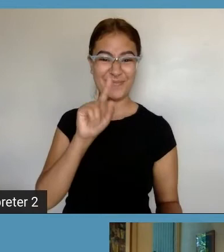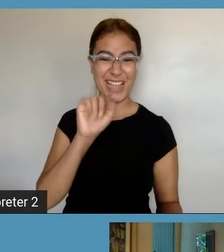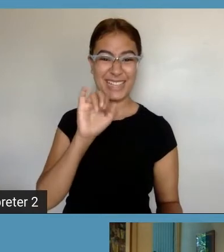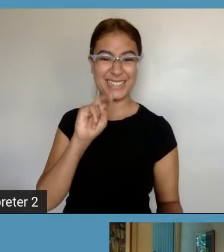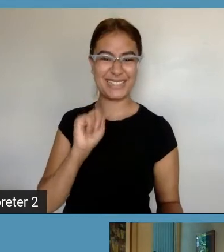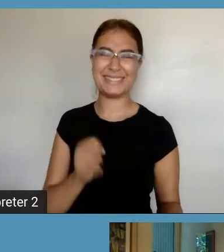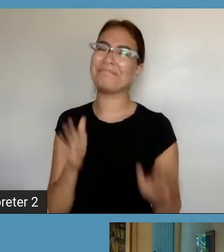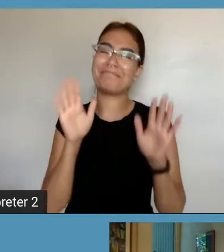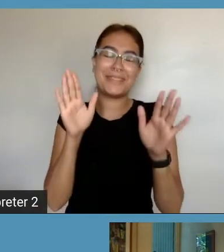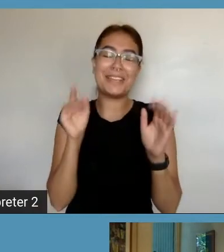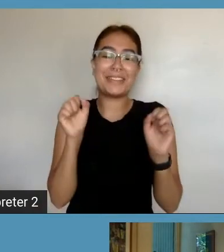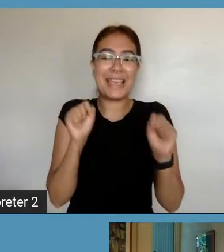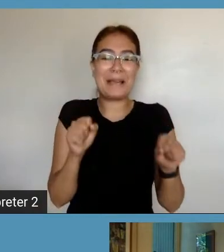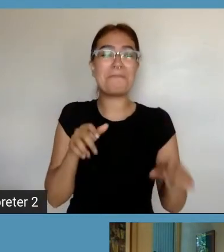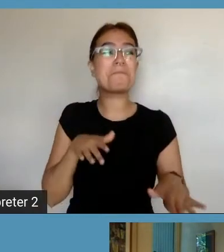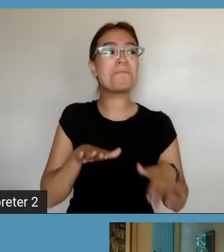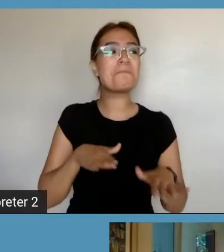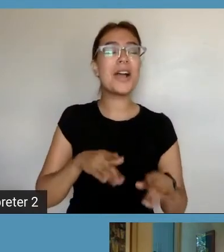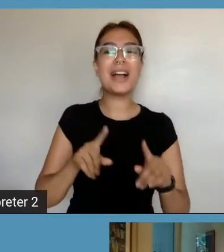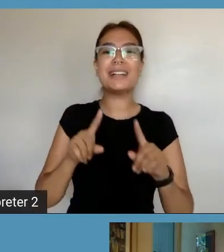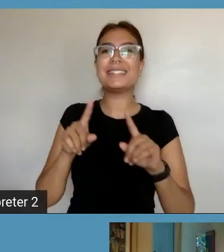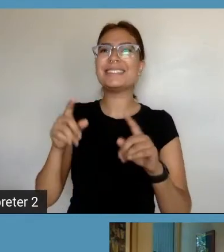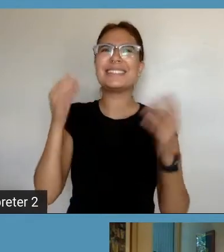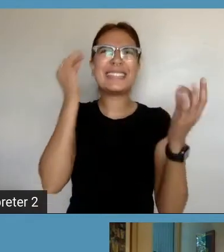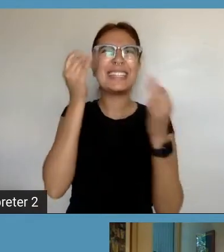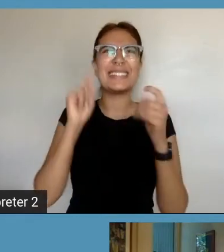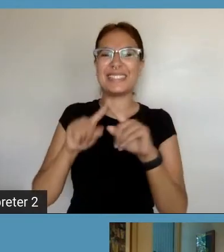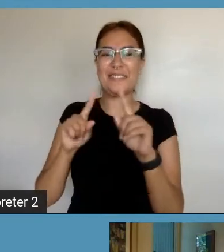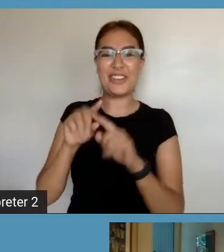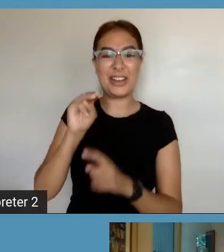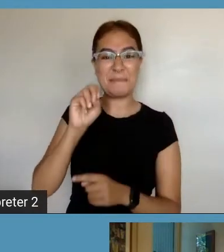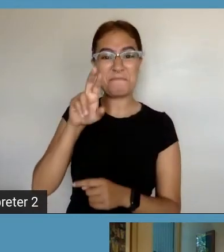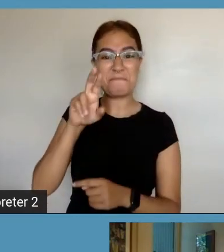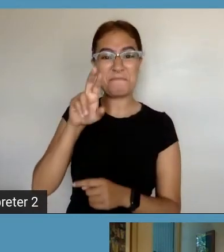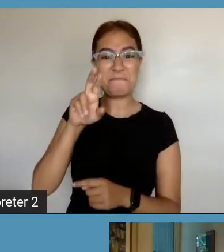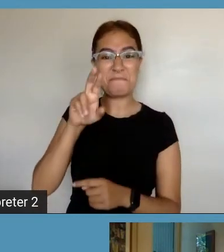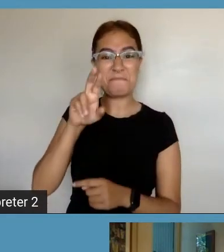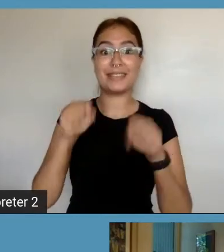around and think about the merch produce from all this in the commercialization of it all.